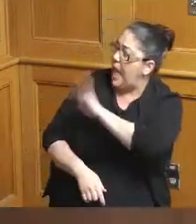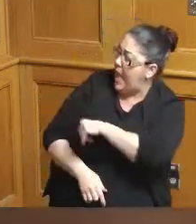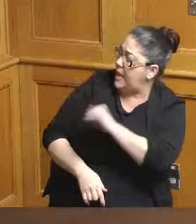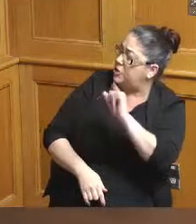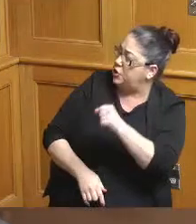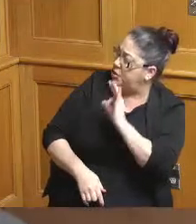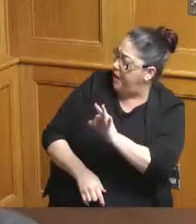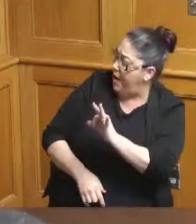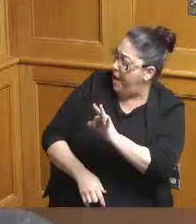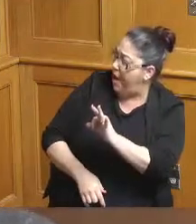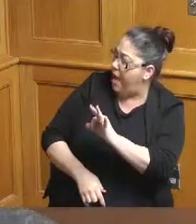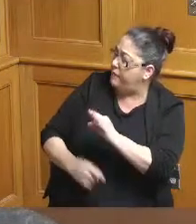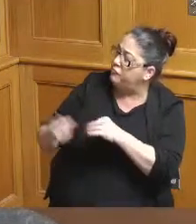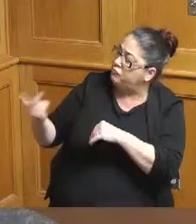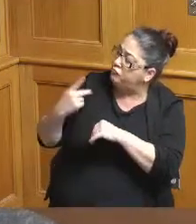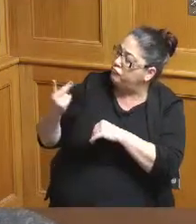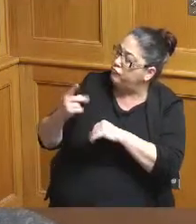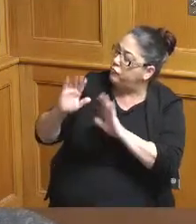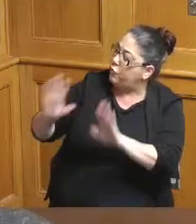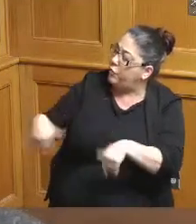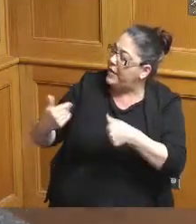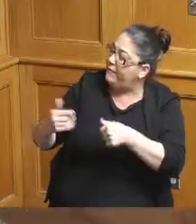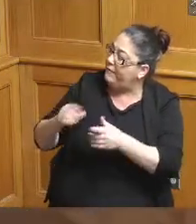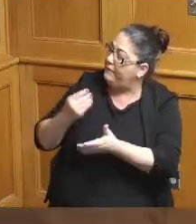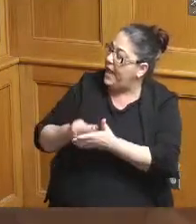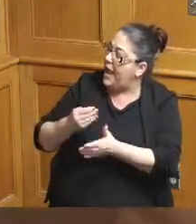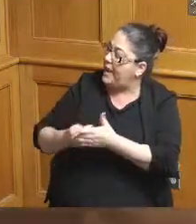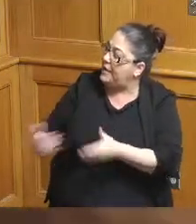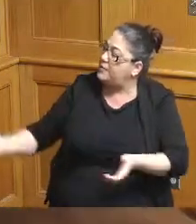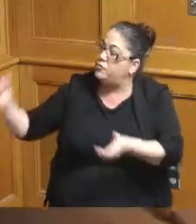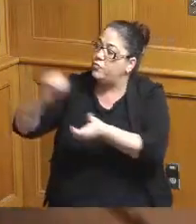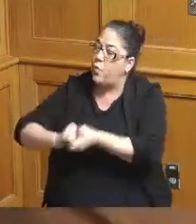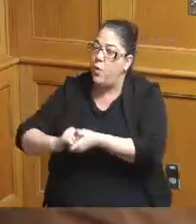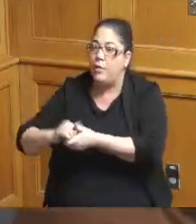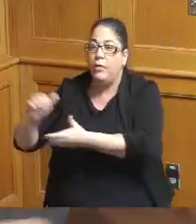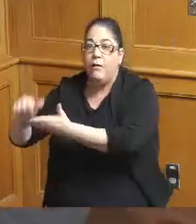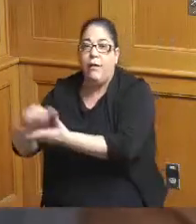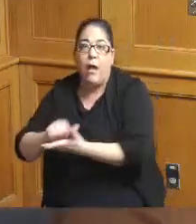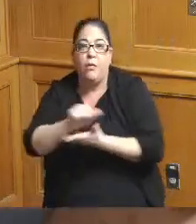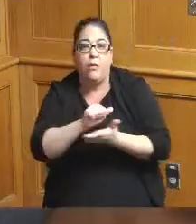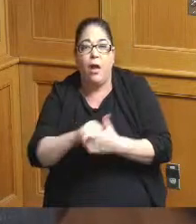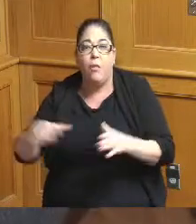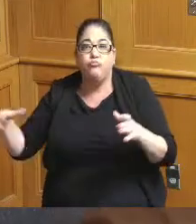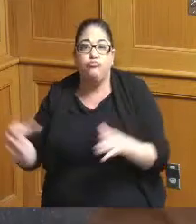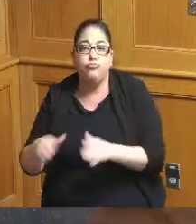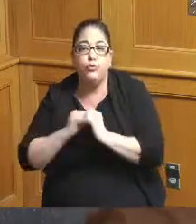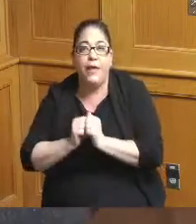let's refinance and come together and have a joint account and you'll have a debit card